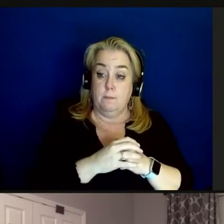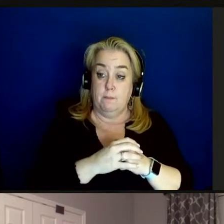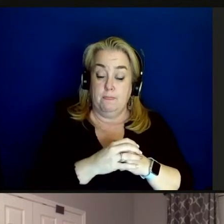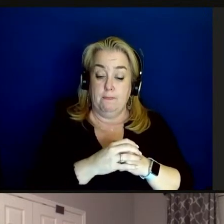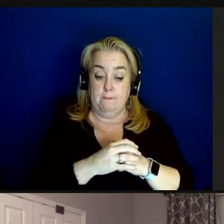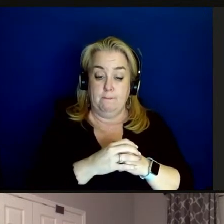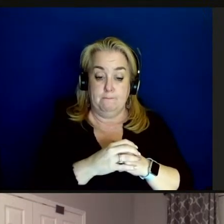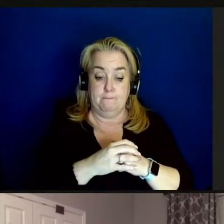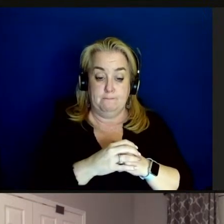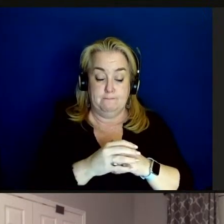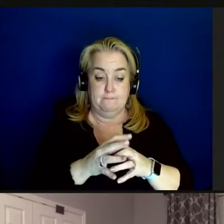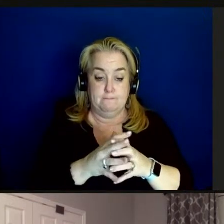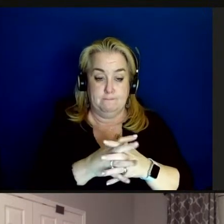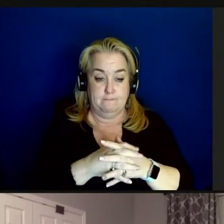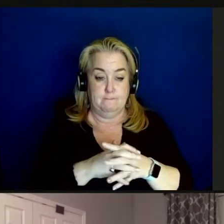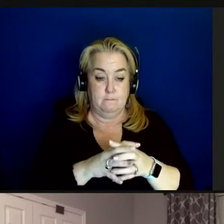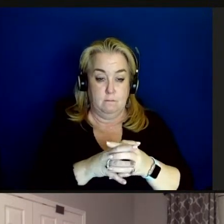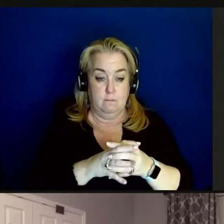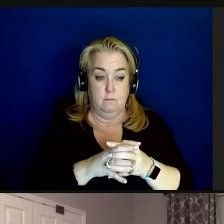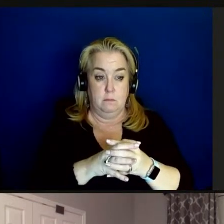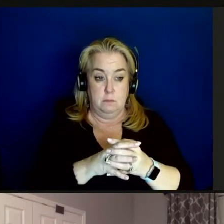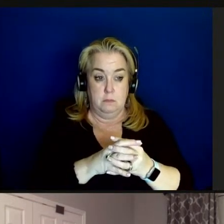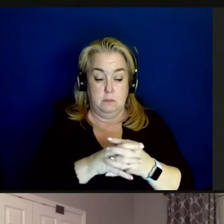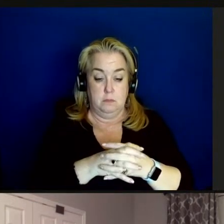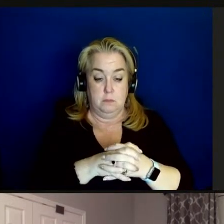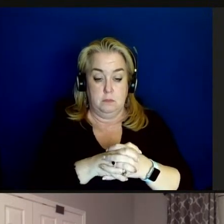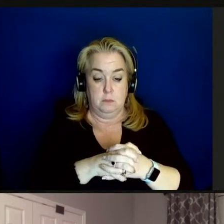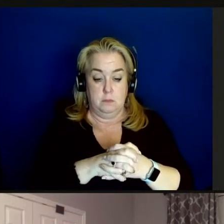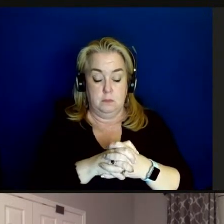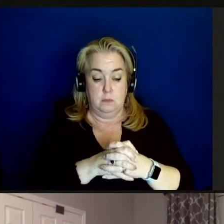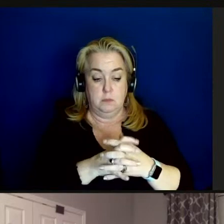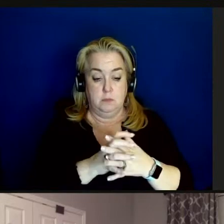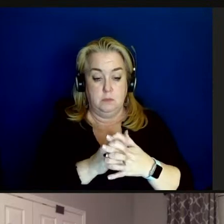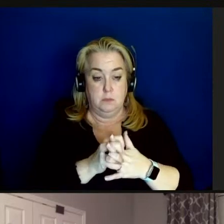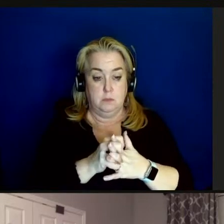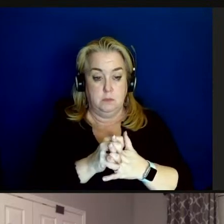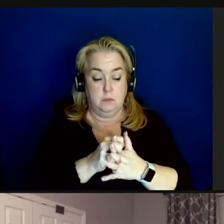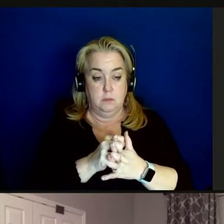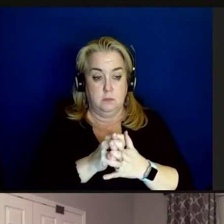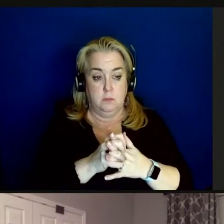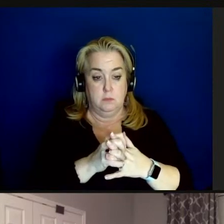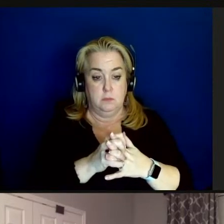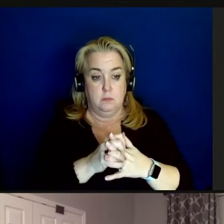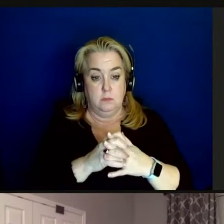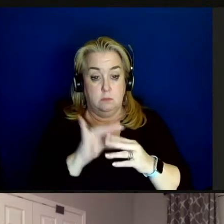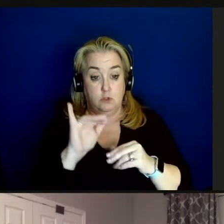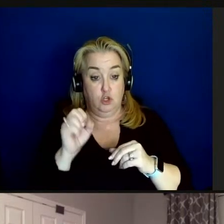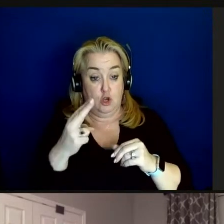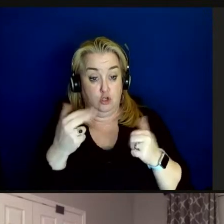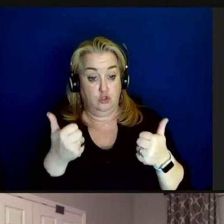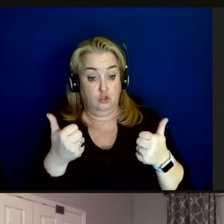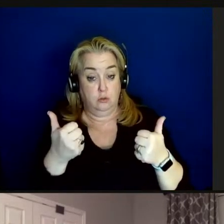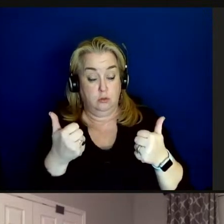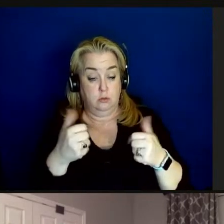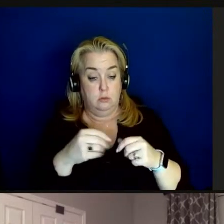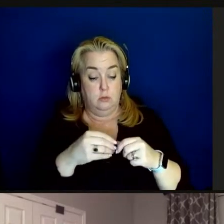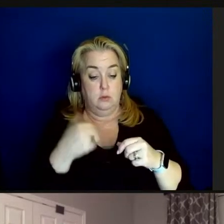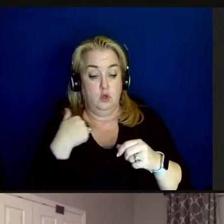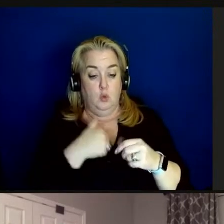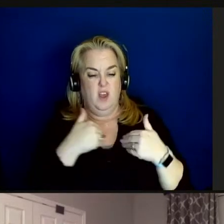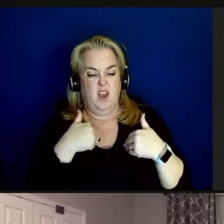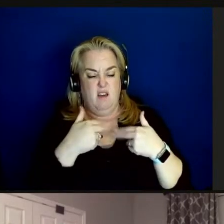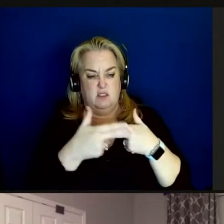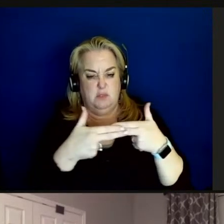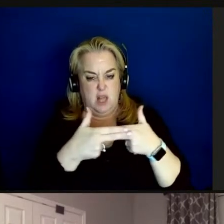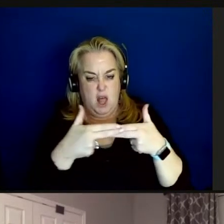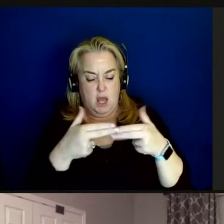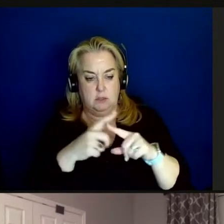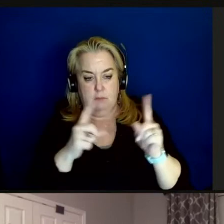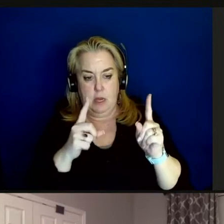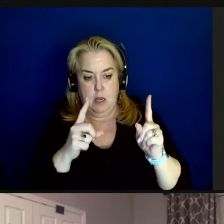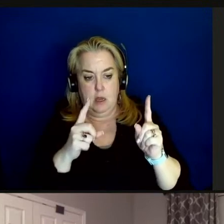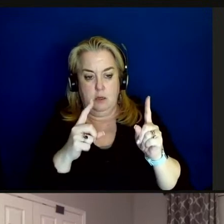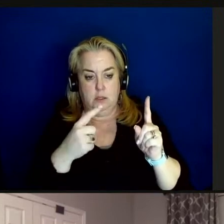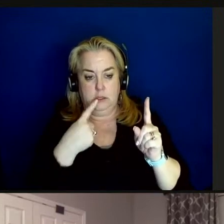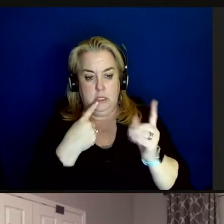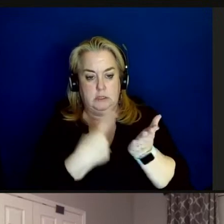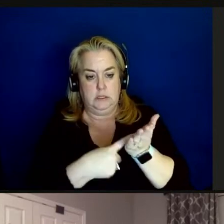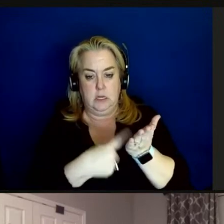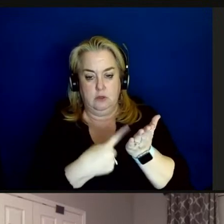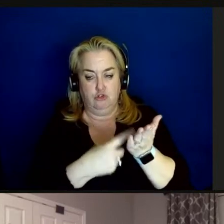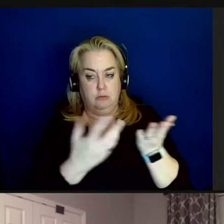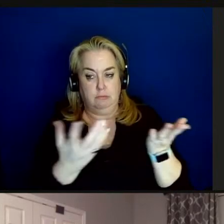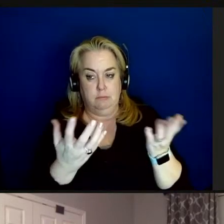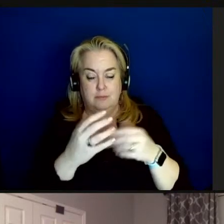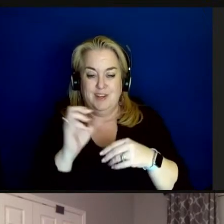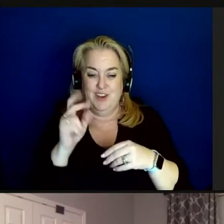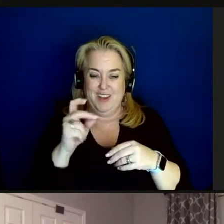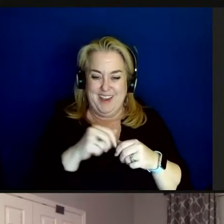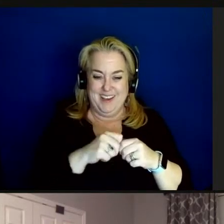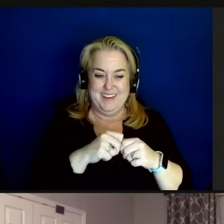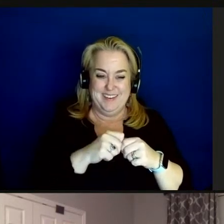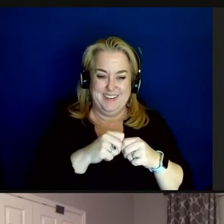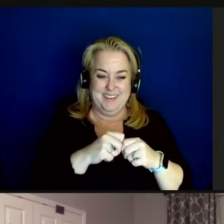MORE LIKELY TO PASS.